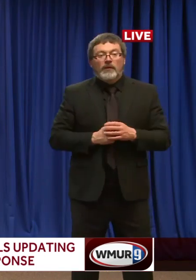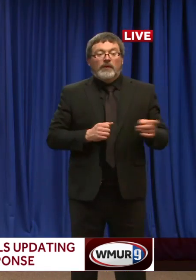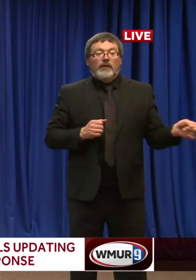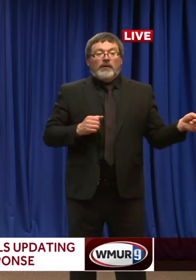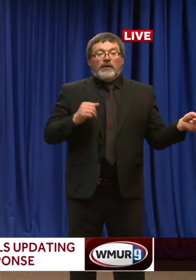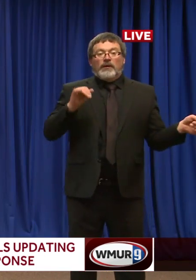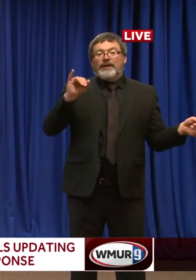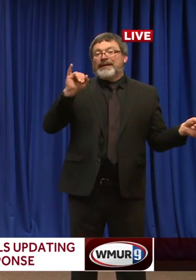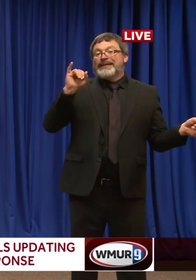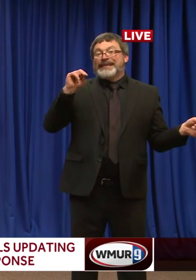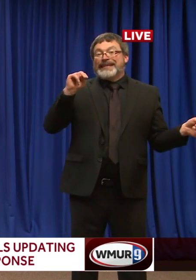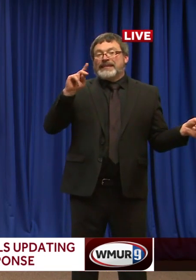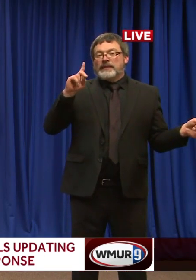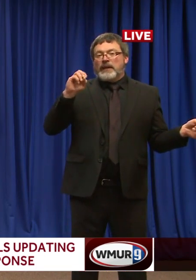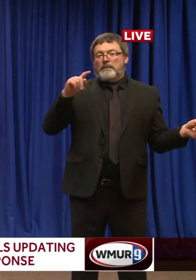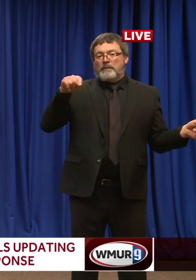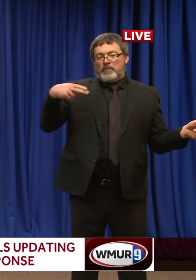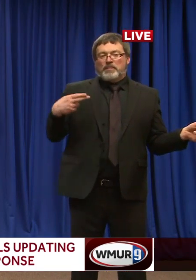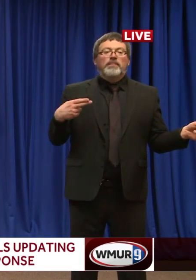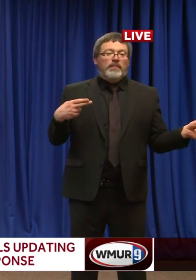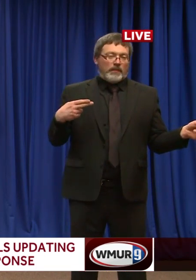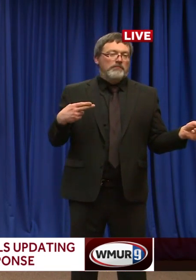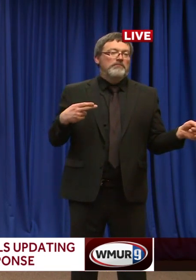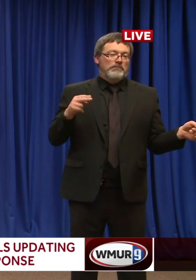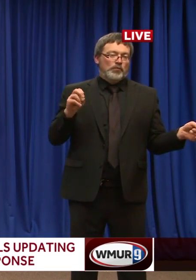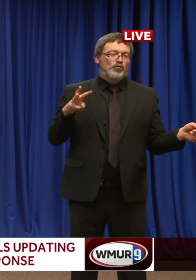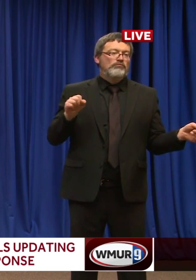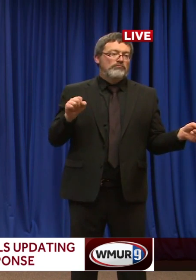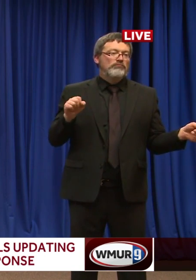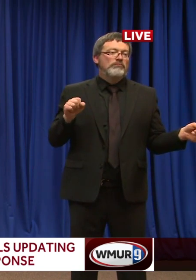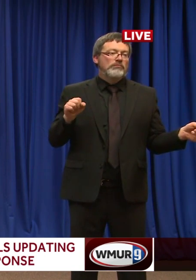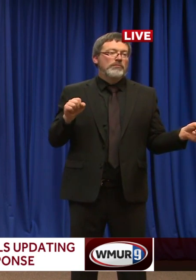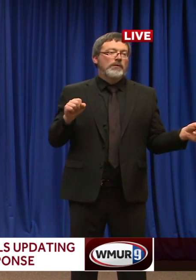I DON’T HAVE AN EXACT ANSWER FOR YOU.